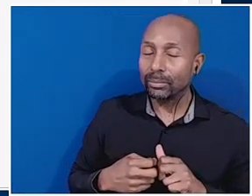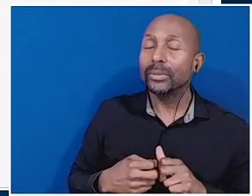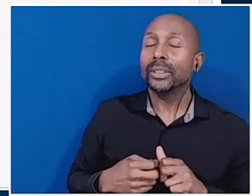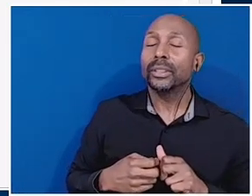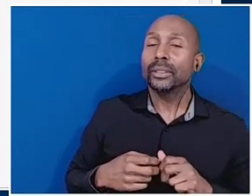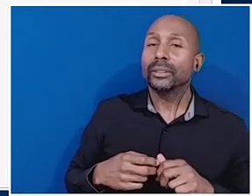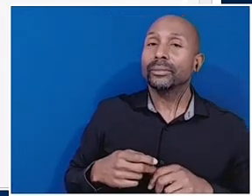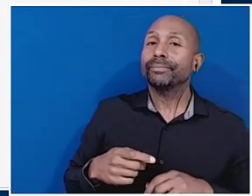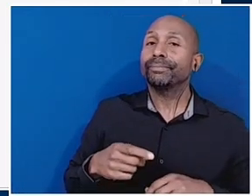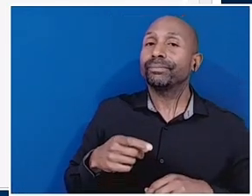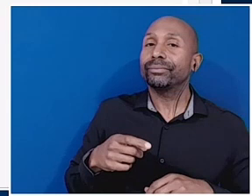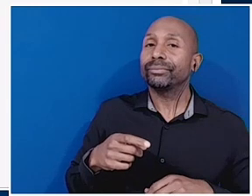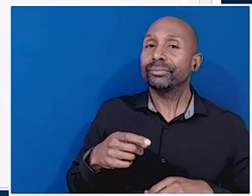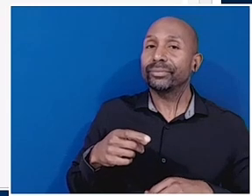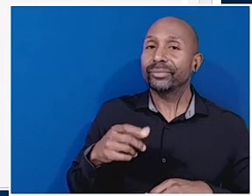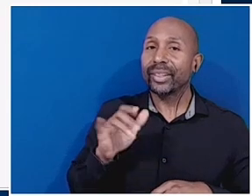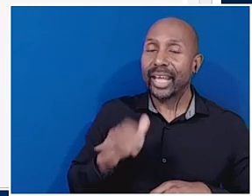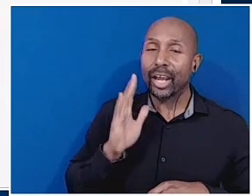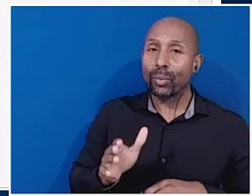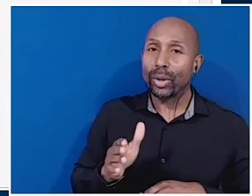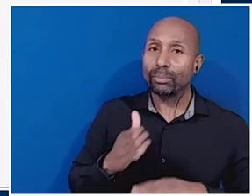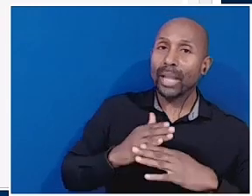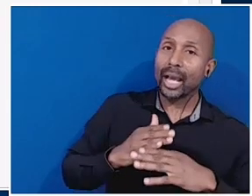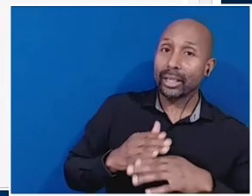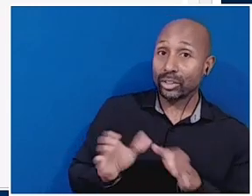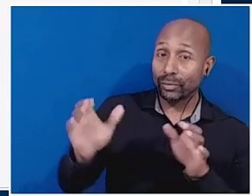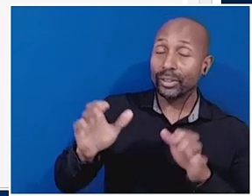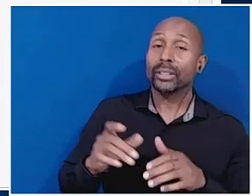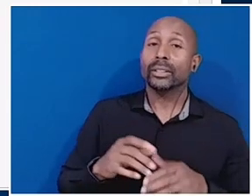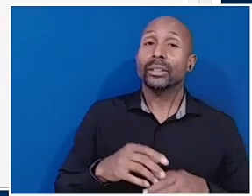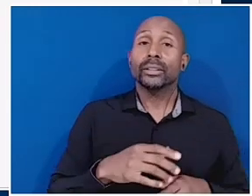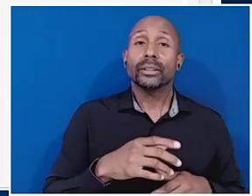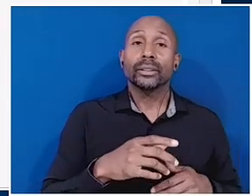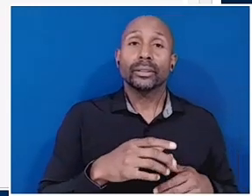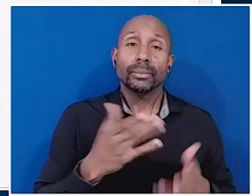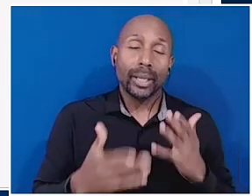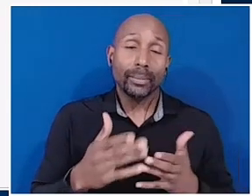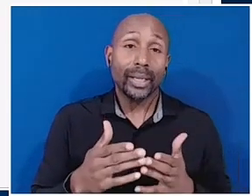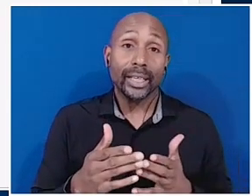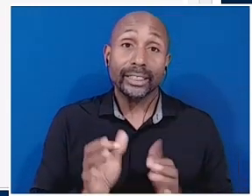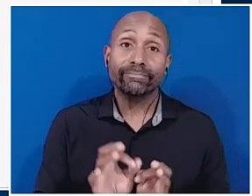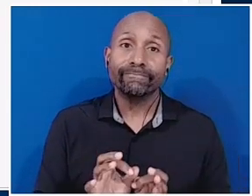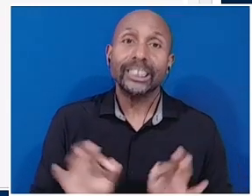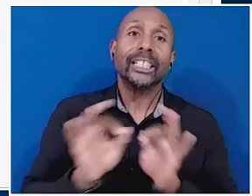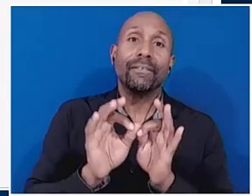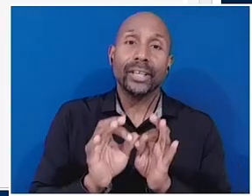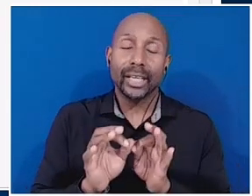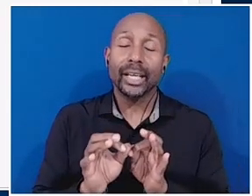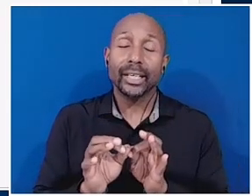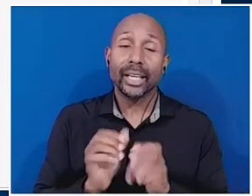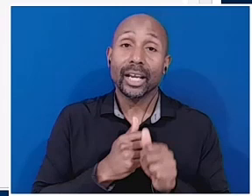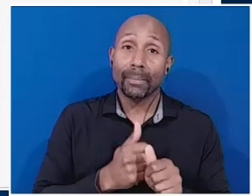That might be a significant compliance problem. It might be a- an issue related to the fact that, you know, it's still